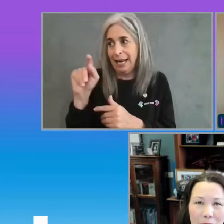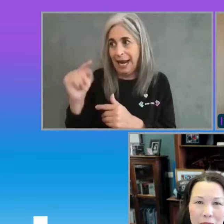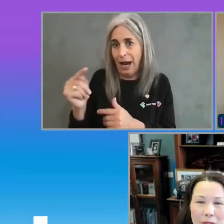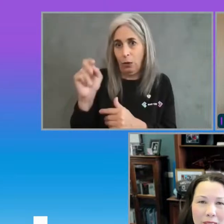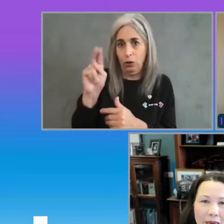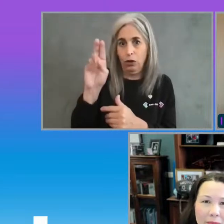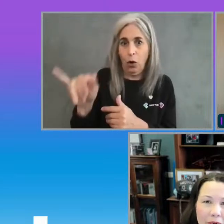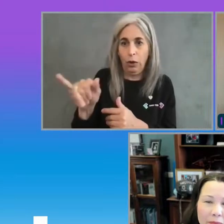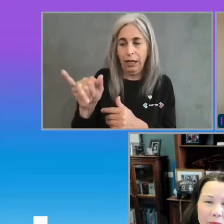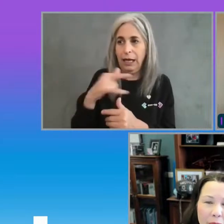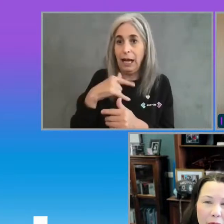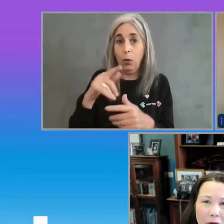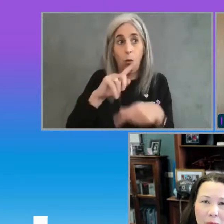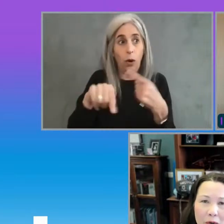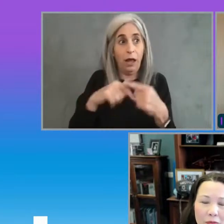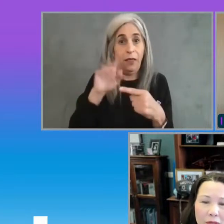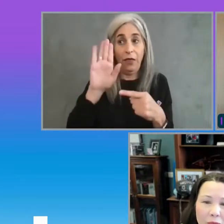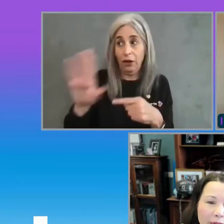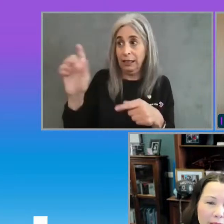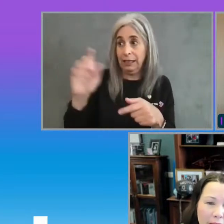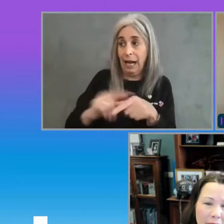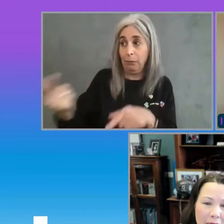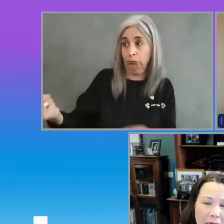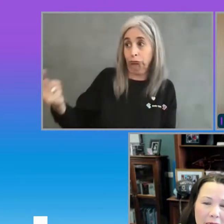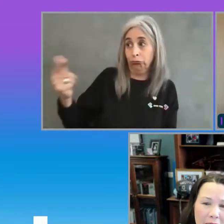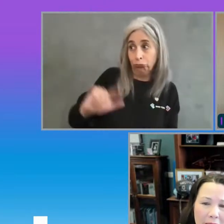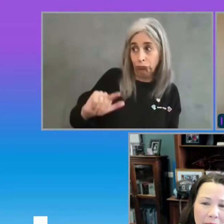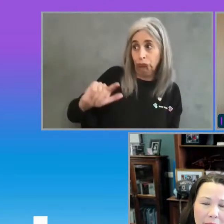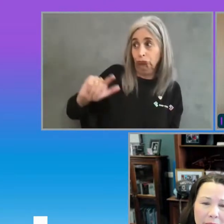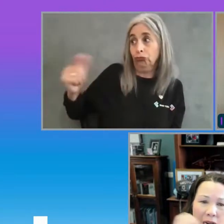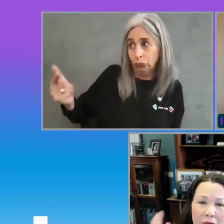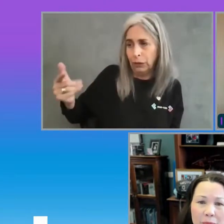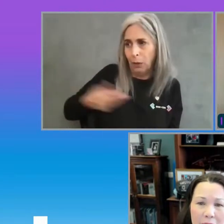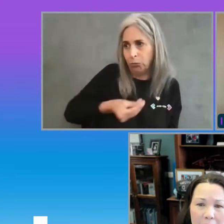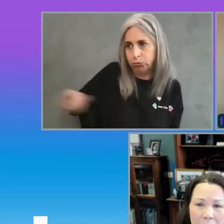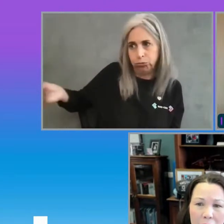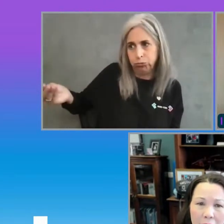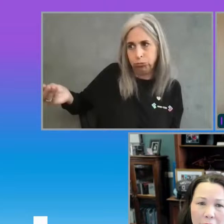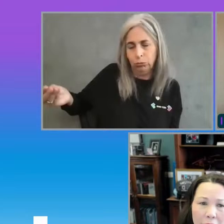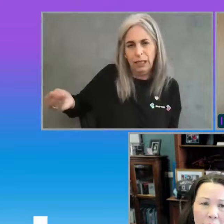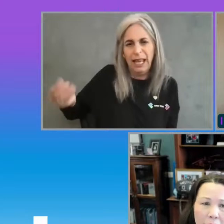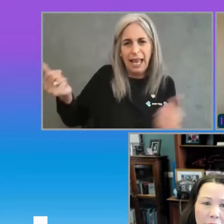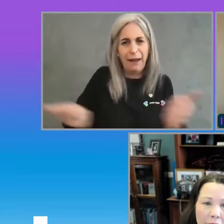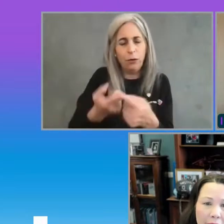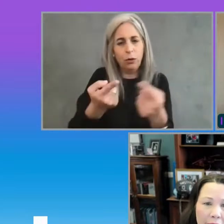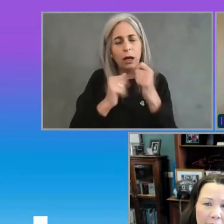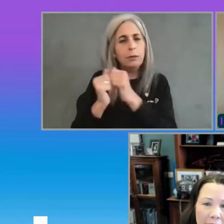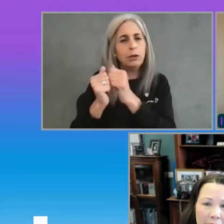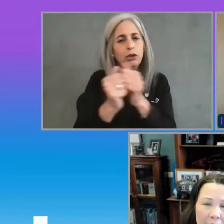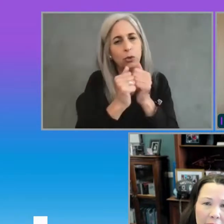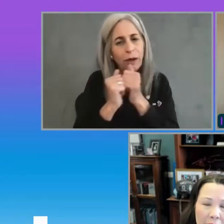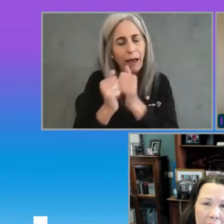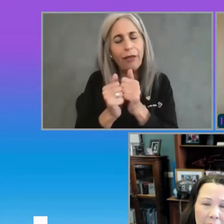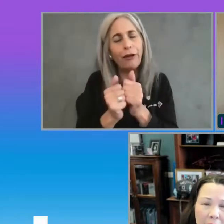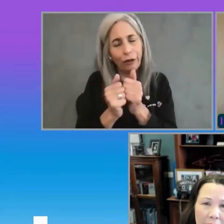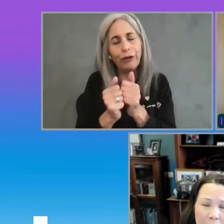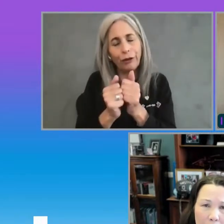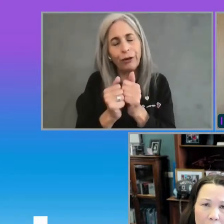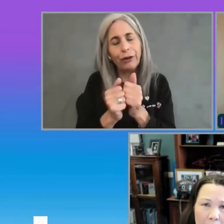and I'm just going to pass it on to the next person when the time comes. But we're all part of